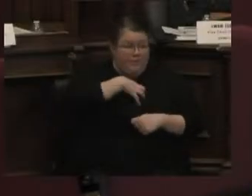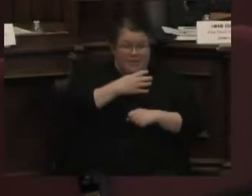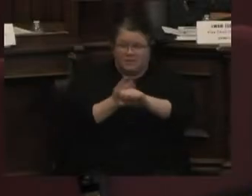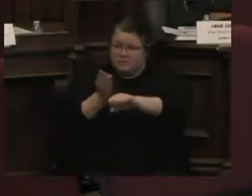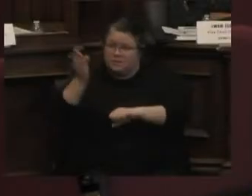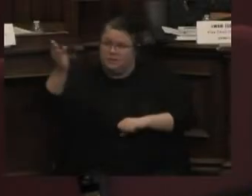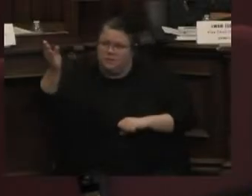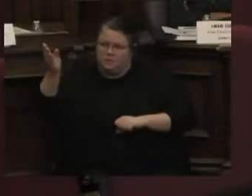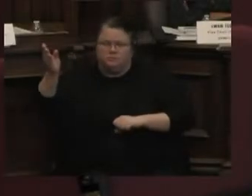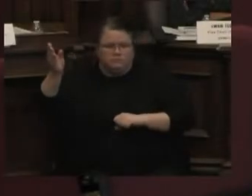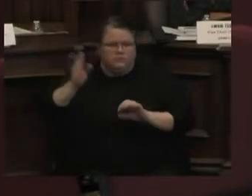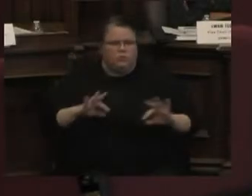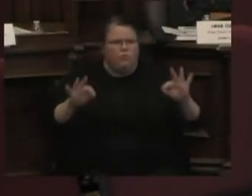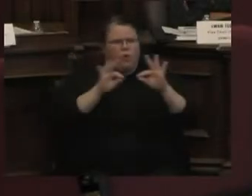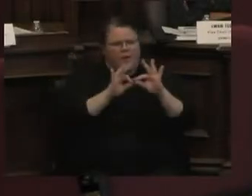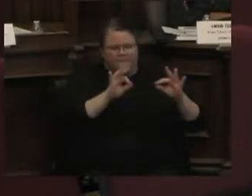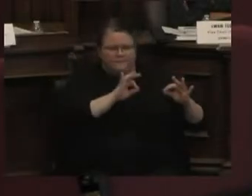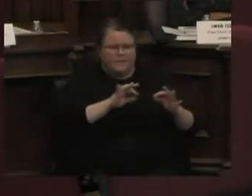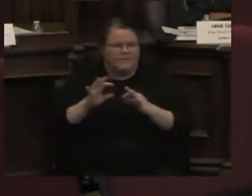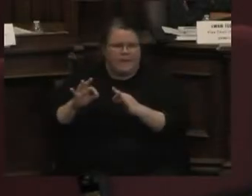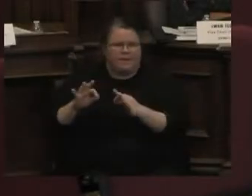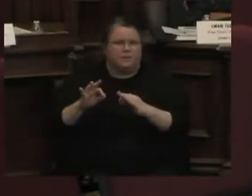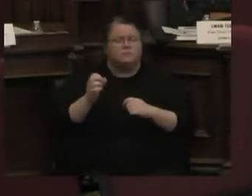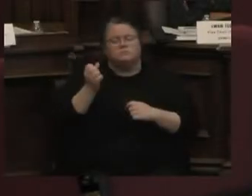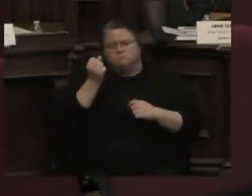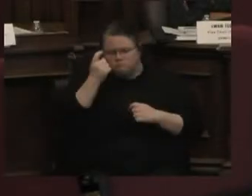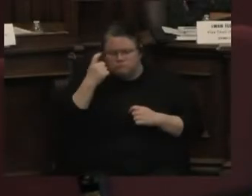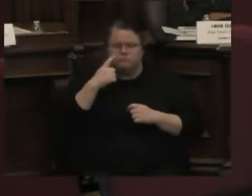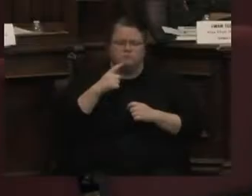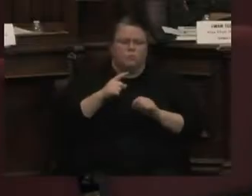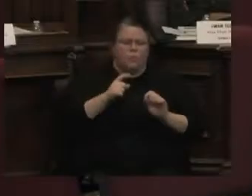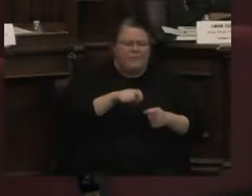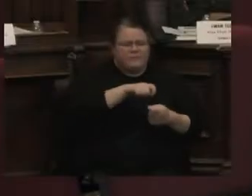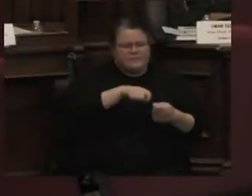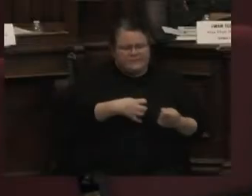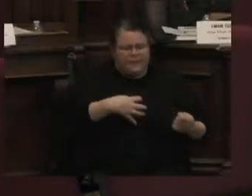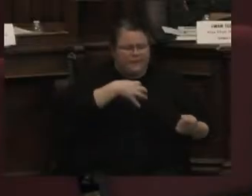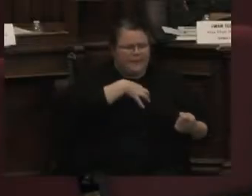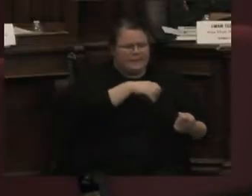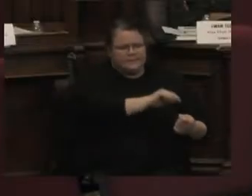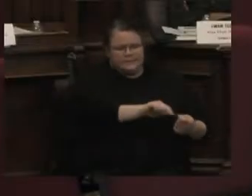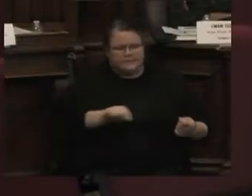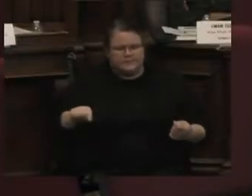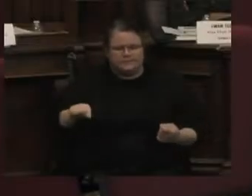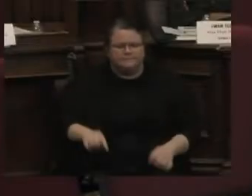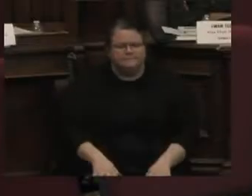provide feedback, given that we